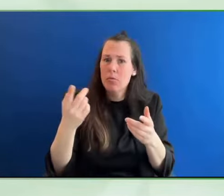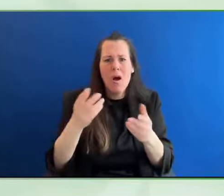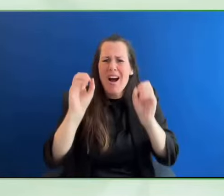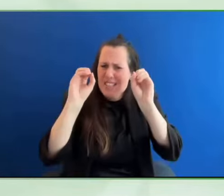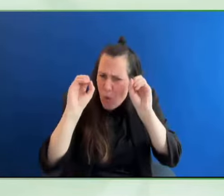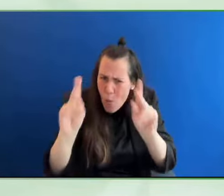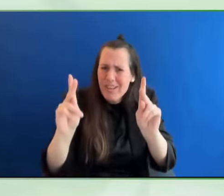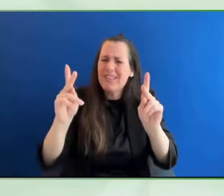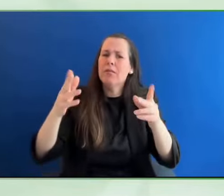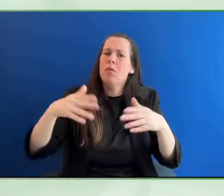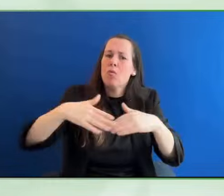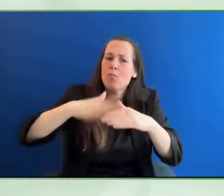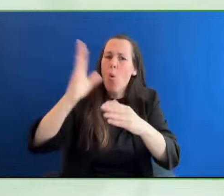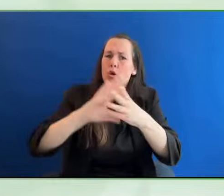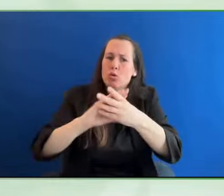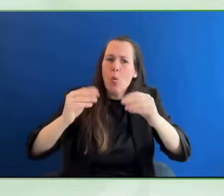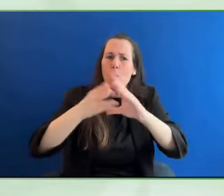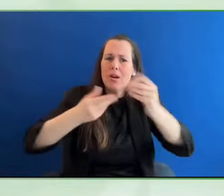Don't Chase Data, Chase Culture.